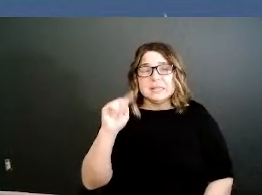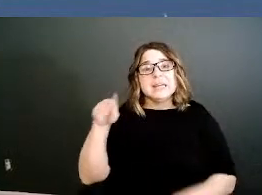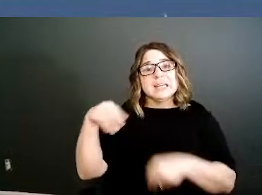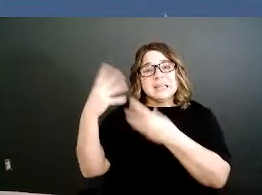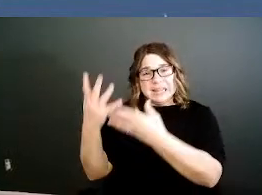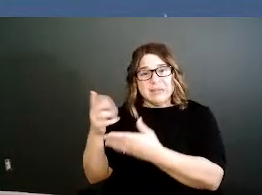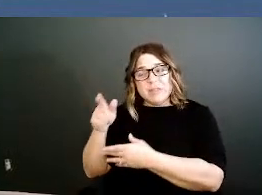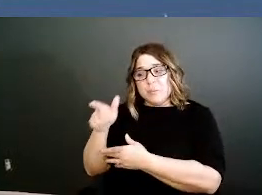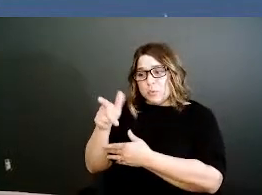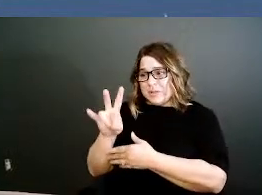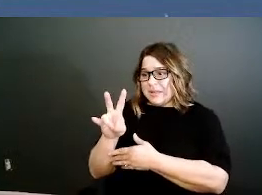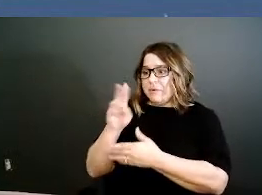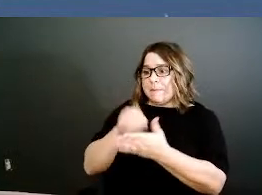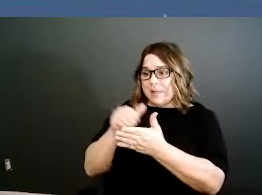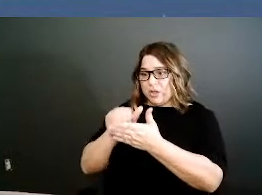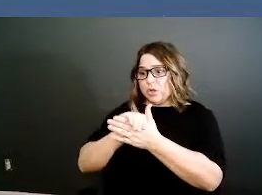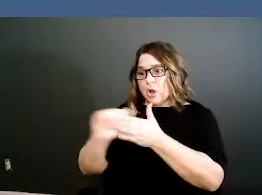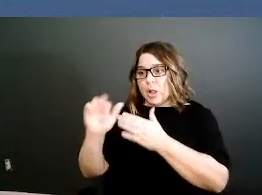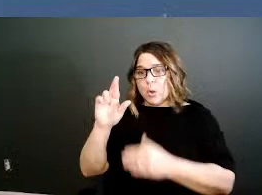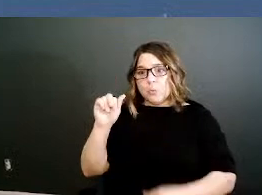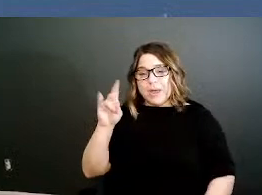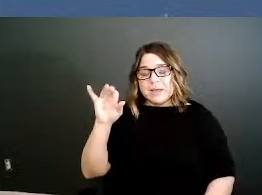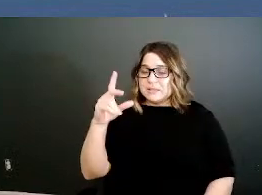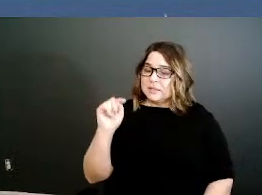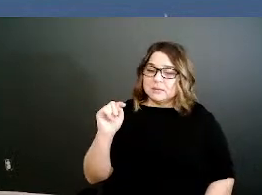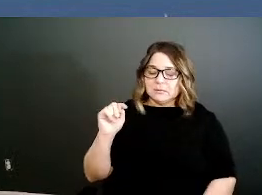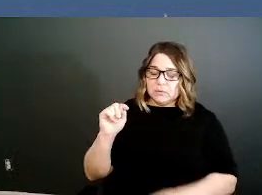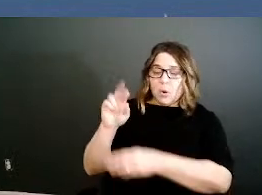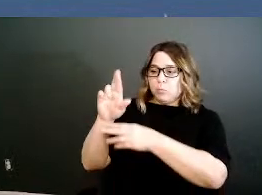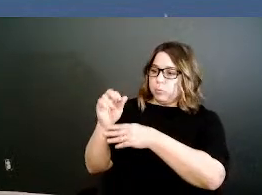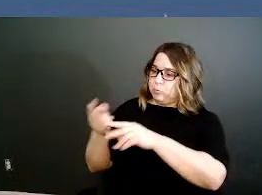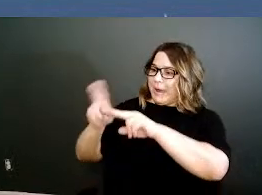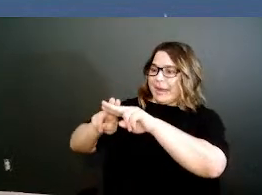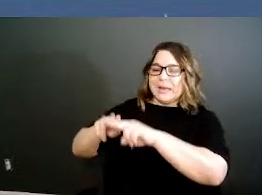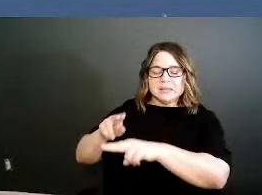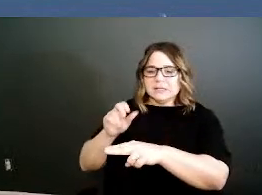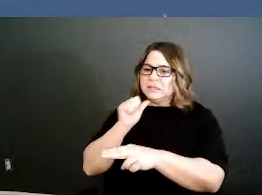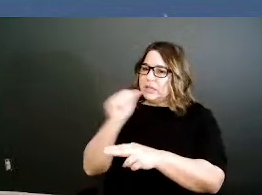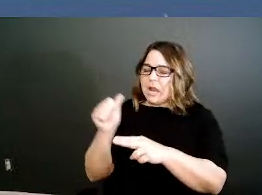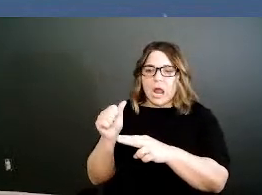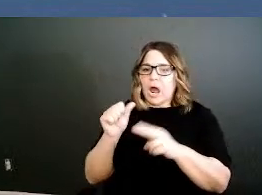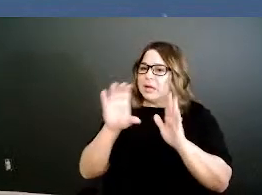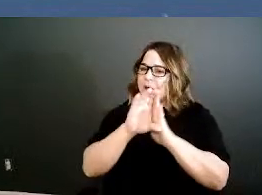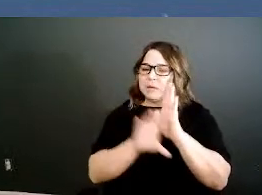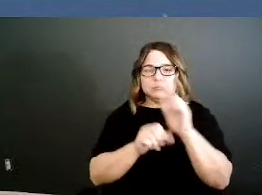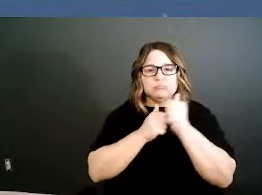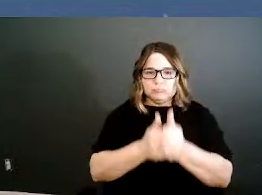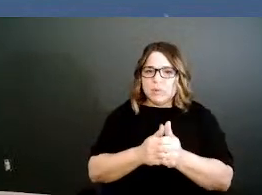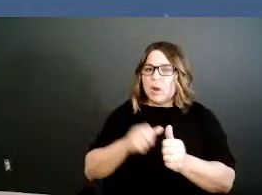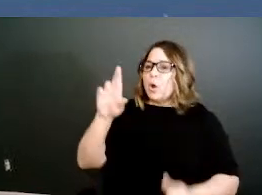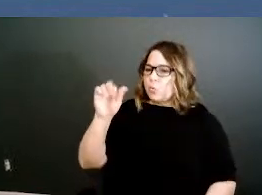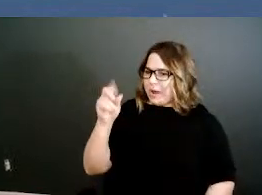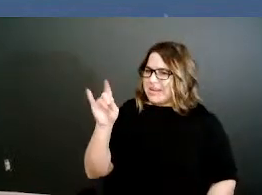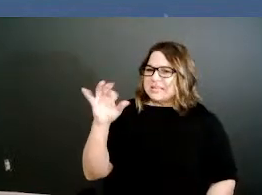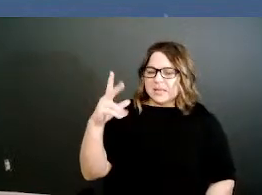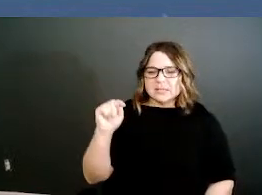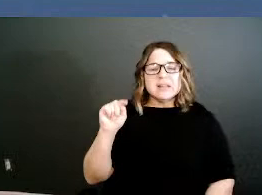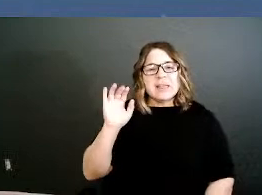TO FULLY FUND THE OFFICE OF VIOLENCE PREVENTION. WE NEED A $30 MILLION INVESTMENT. WE NEED TO INVEST INTO PUBLIC HOUSING AND DISPNL